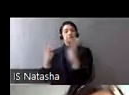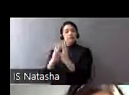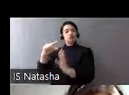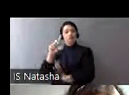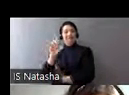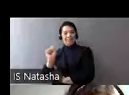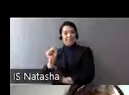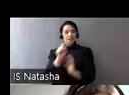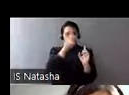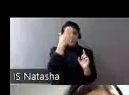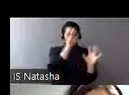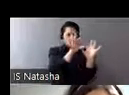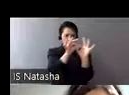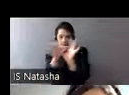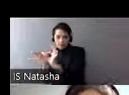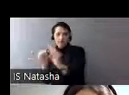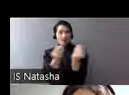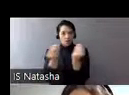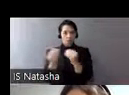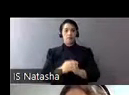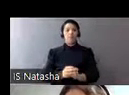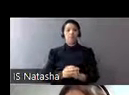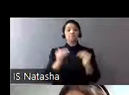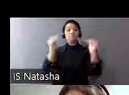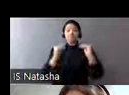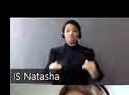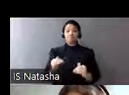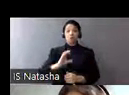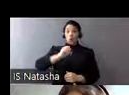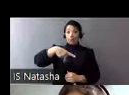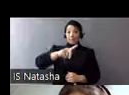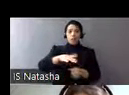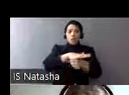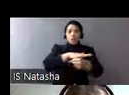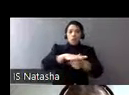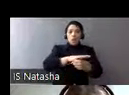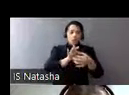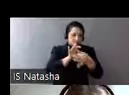Specifically, local levels must be empowered to engage in data advocacy.